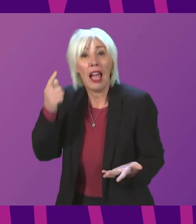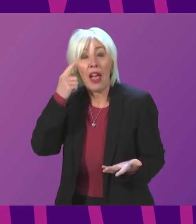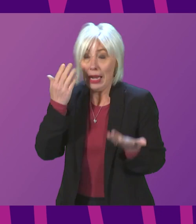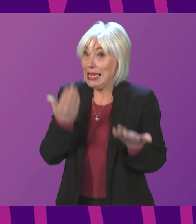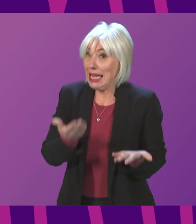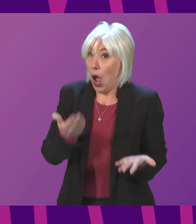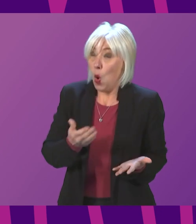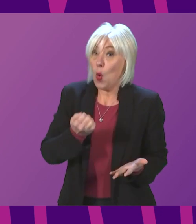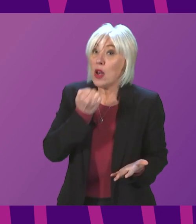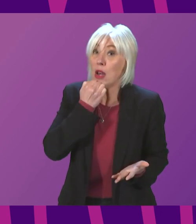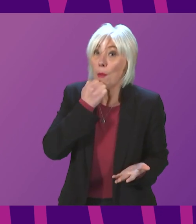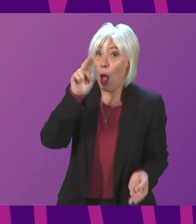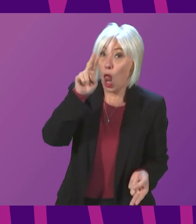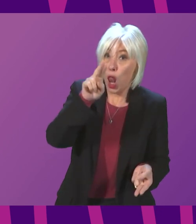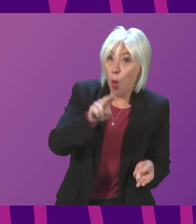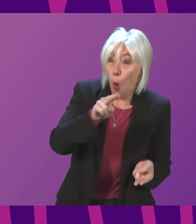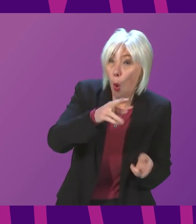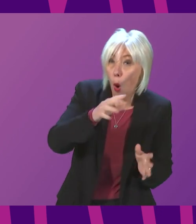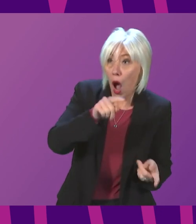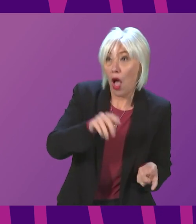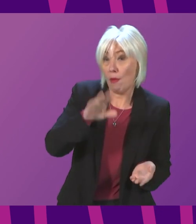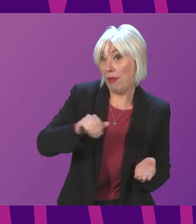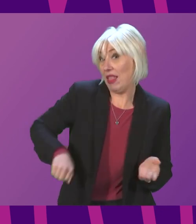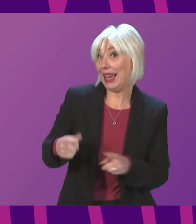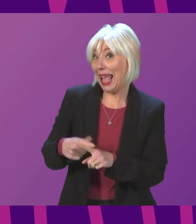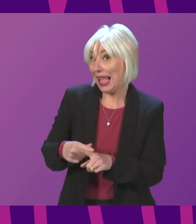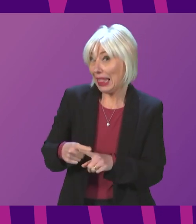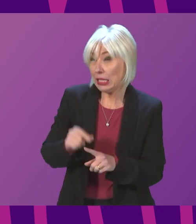here than they are in England, and are perhaps slightly lower than they are in Wales but